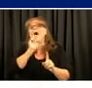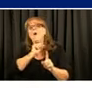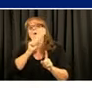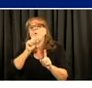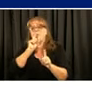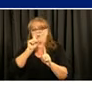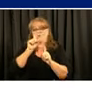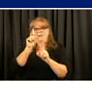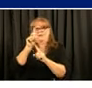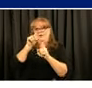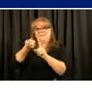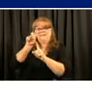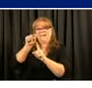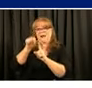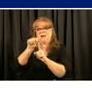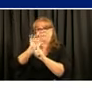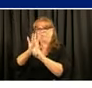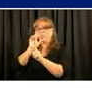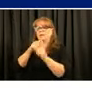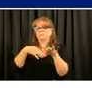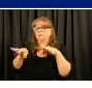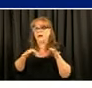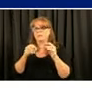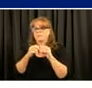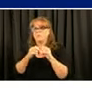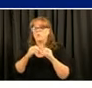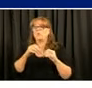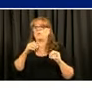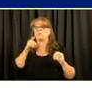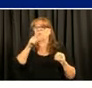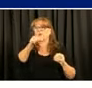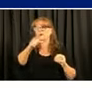in our hospitalizations at this point is that we're seeing really a greater percentage of our